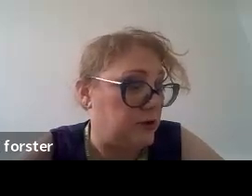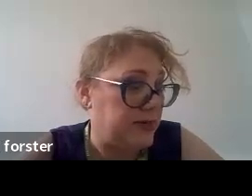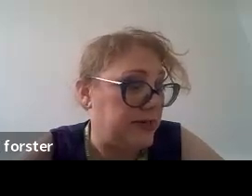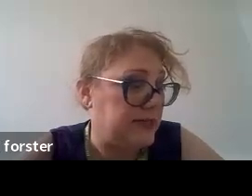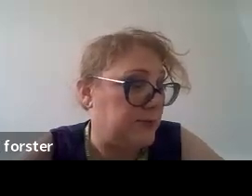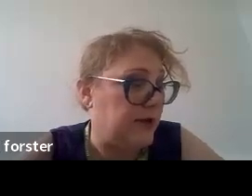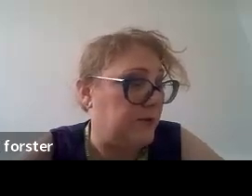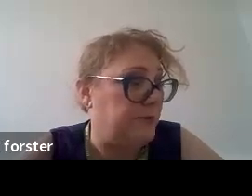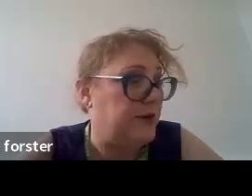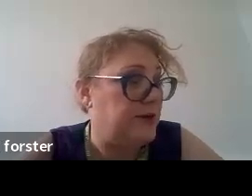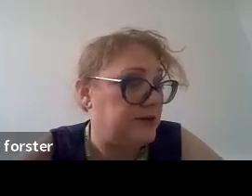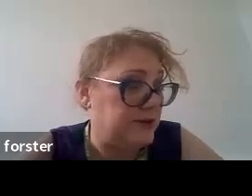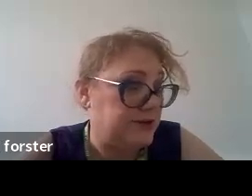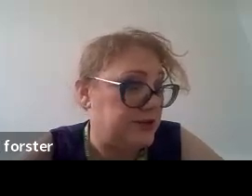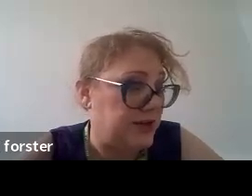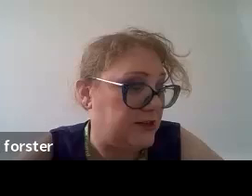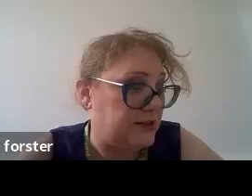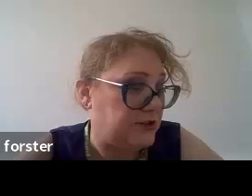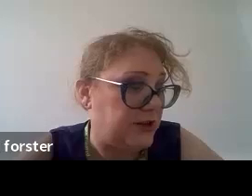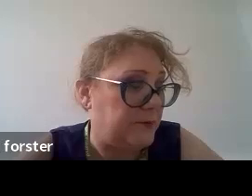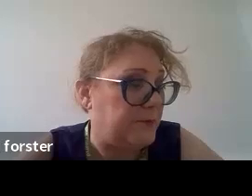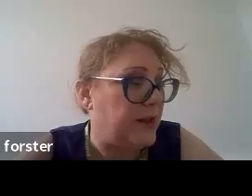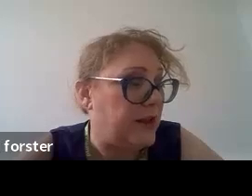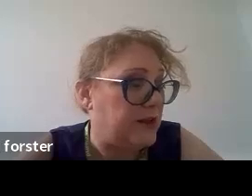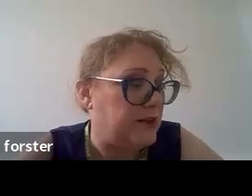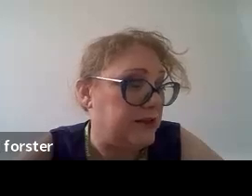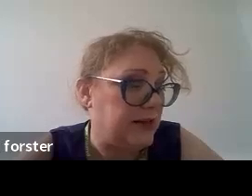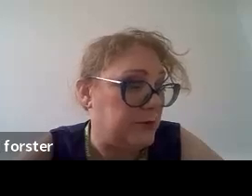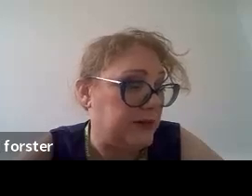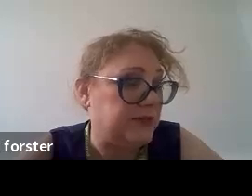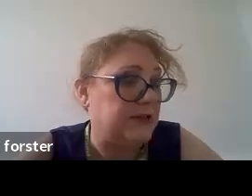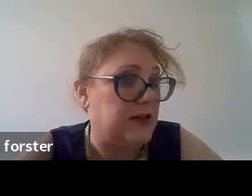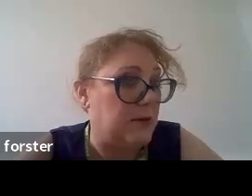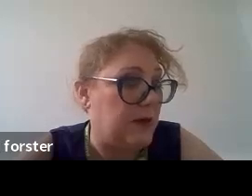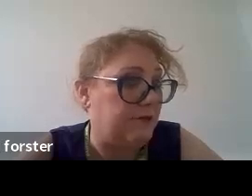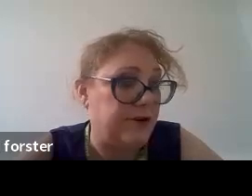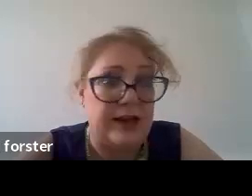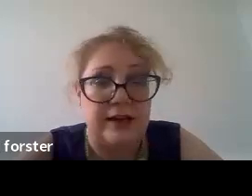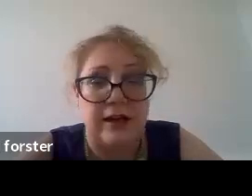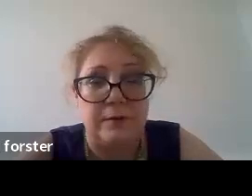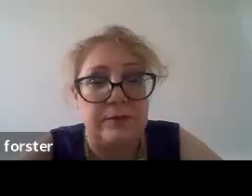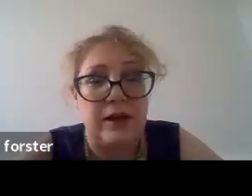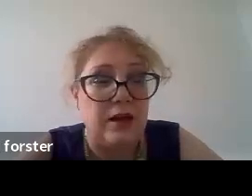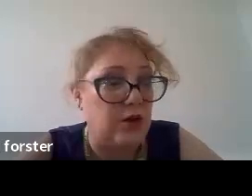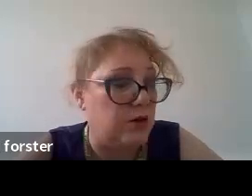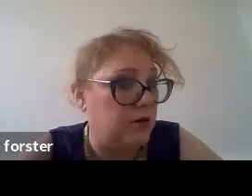Dominic Caswell, Susan Churcher, Nicola Wilson, and Matt Fieacre,